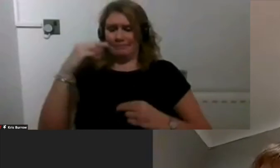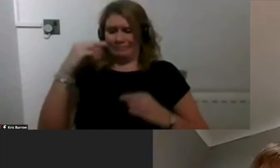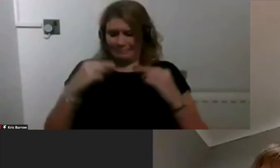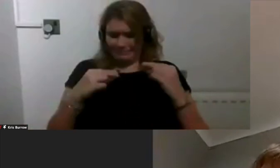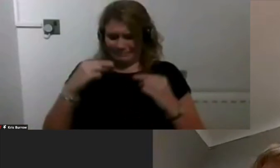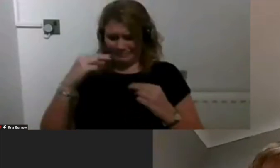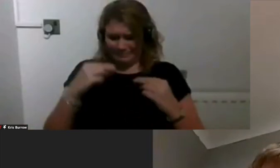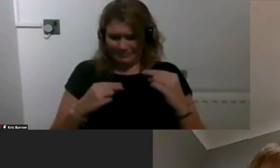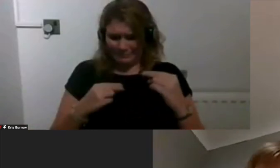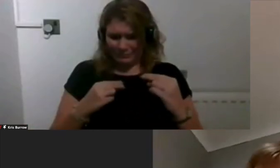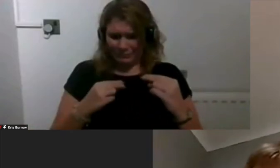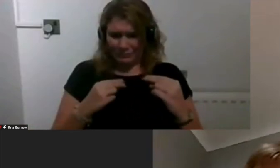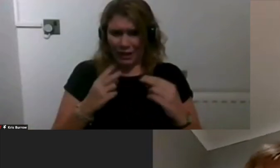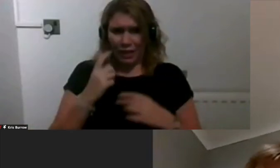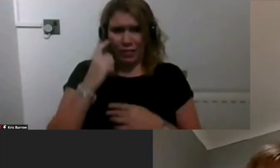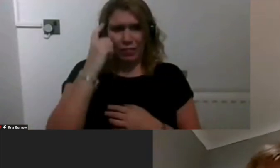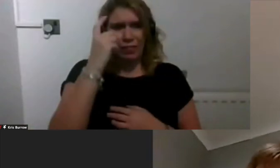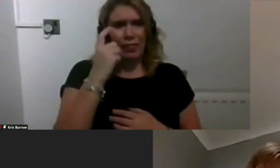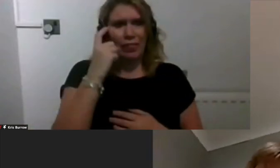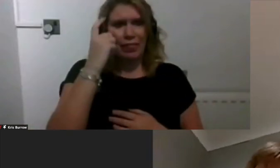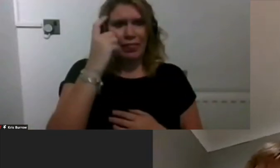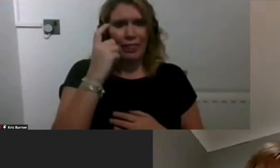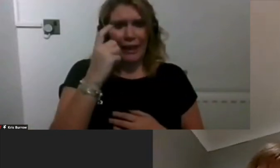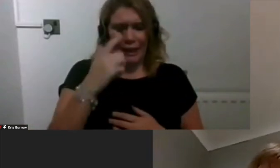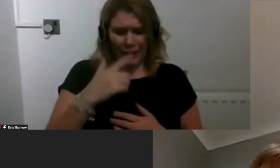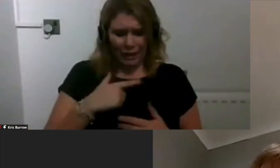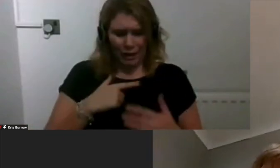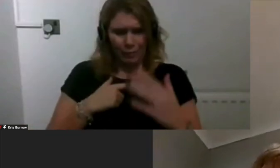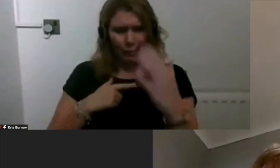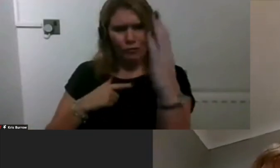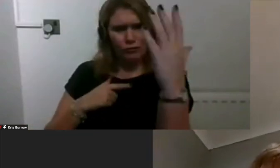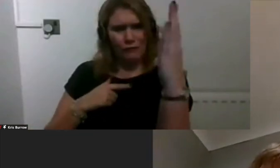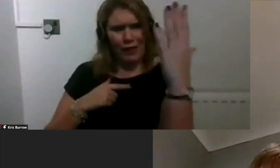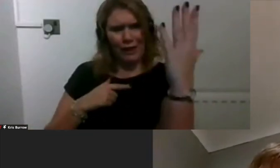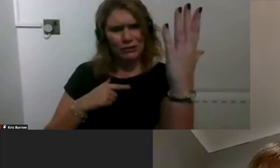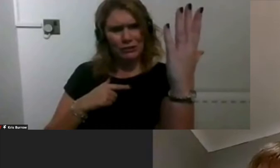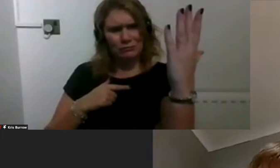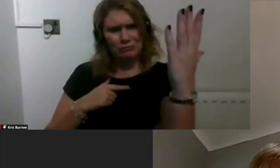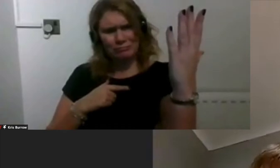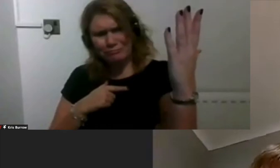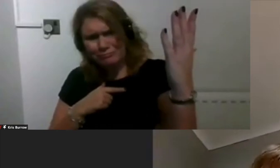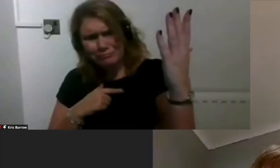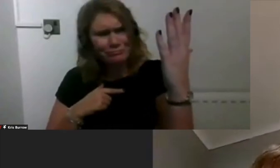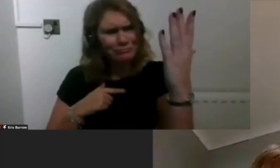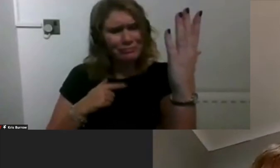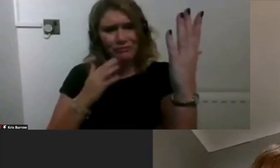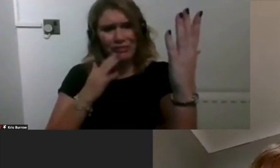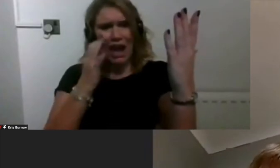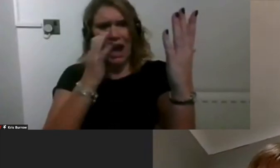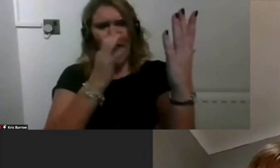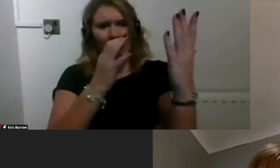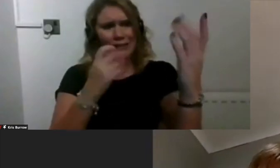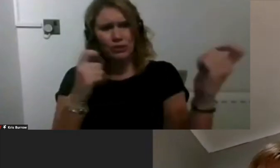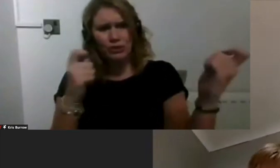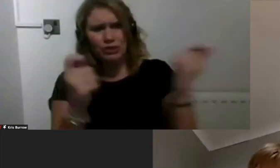To take medical control. It's my choice to to agree to these, These medications.